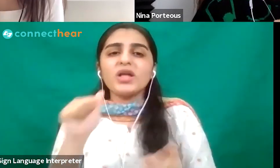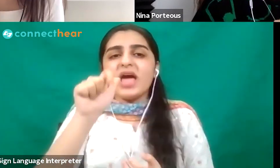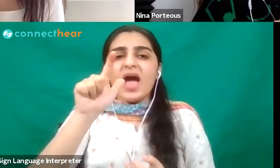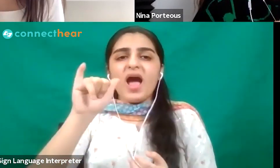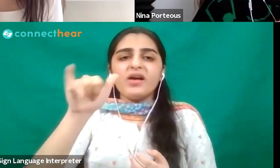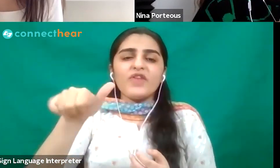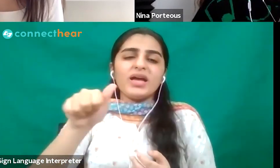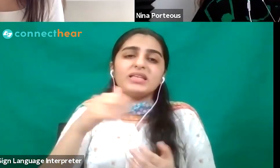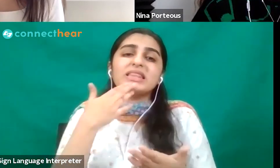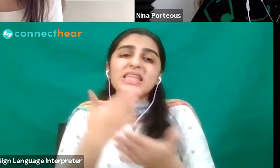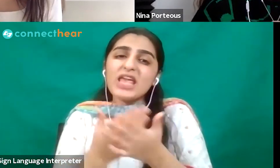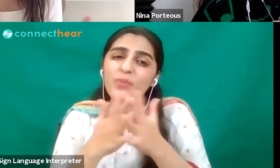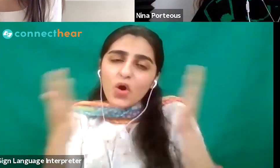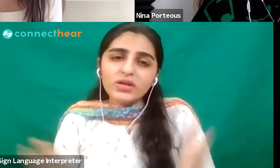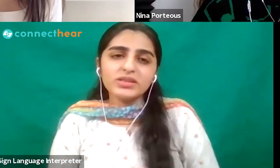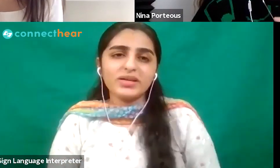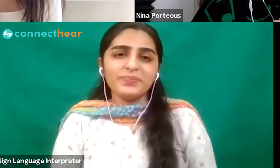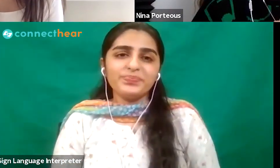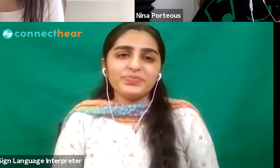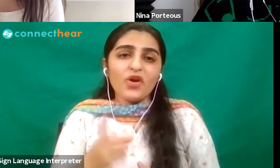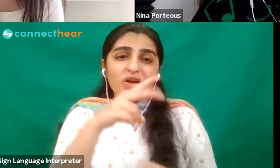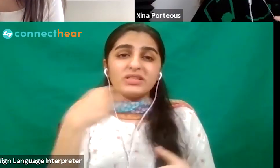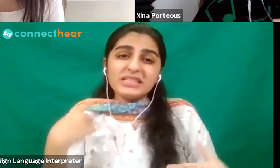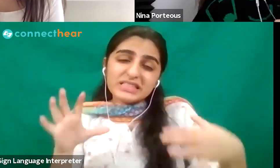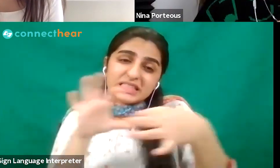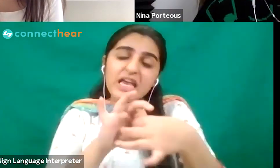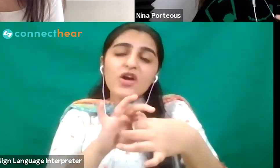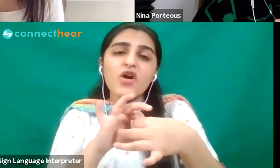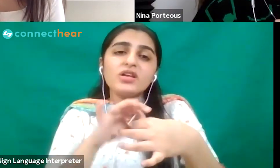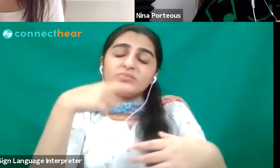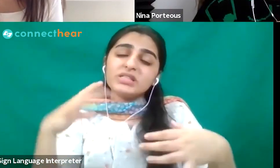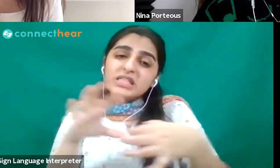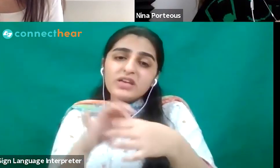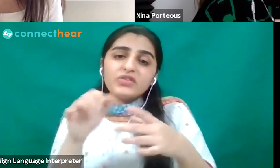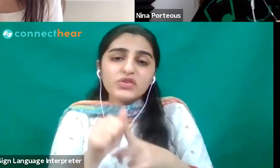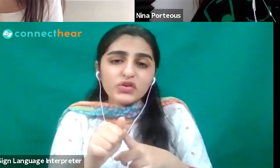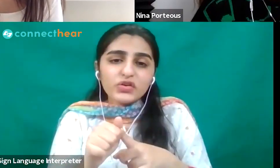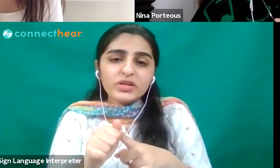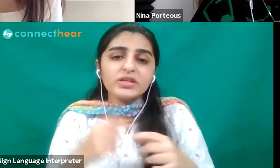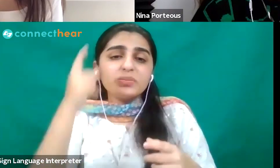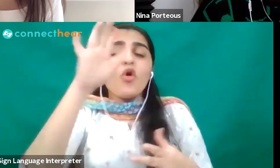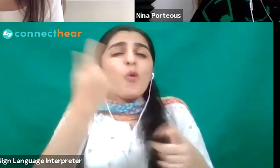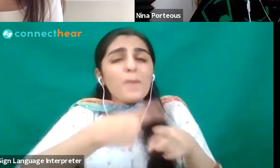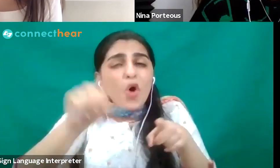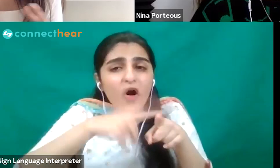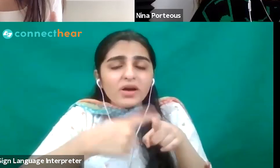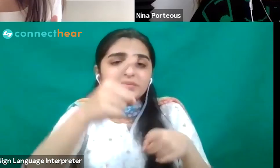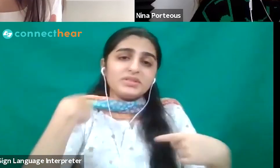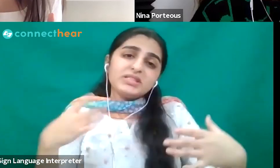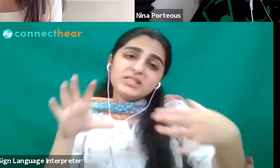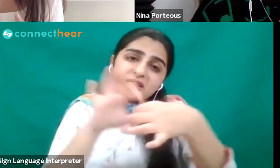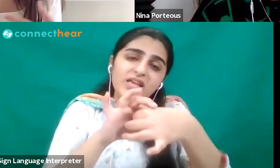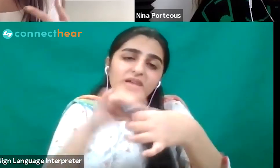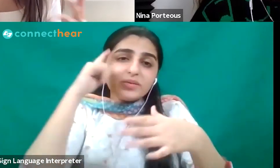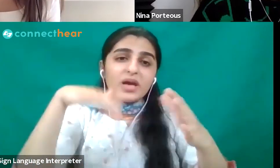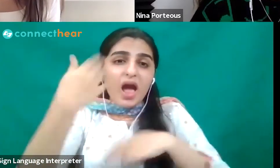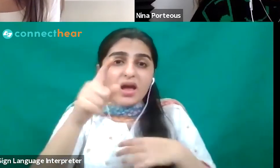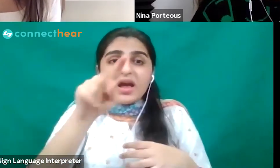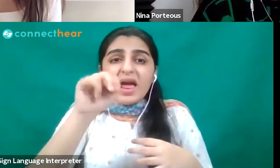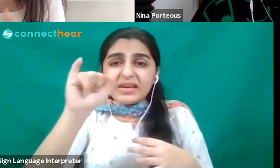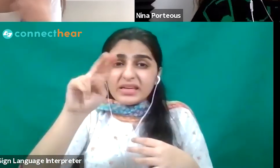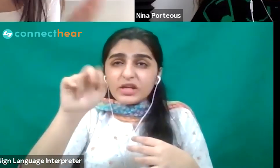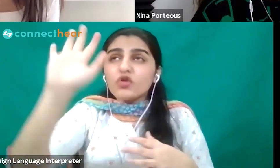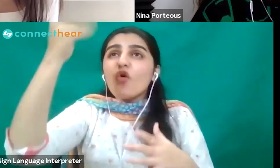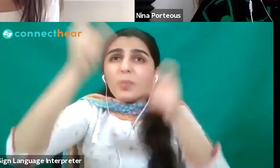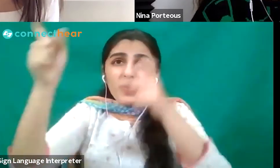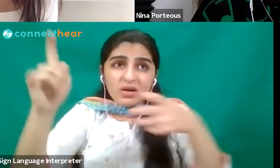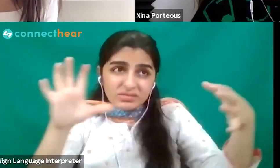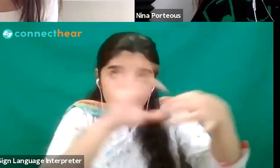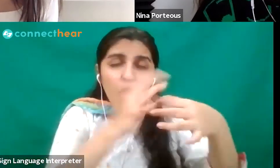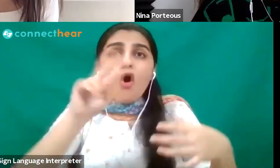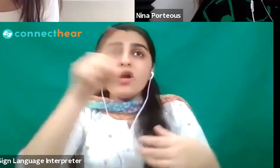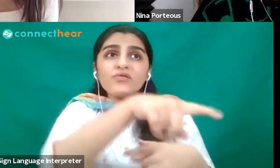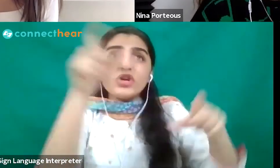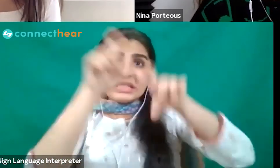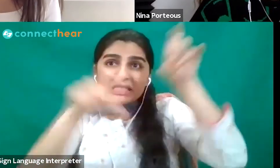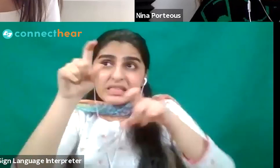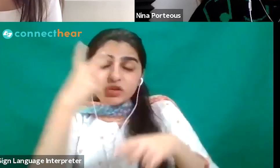But I'm also working on a project called be hearing show with another person called Fei mean her working together. We both were hearing aids and like she has a cochlear implant as well.